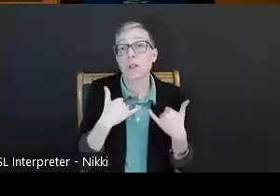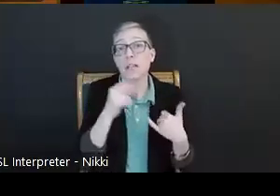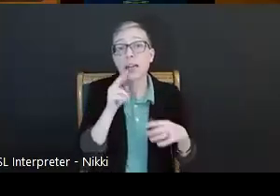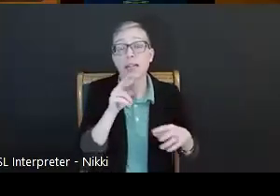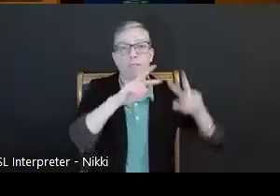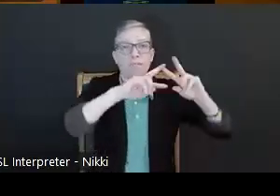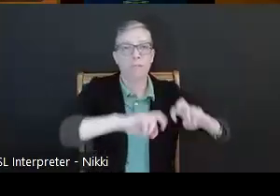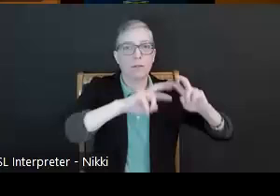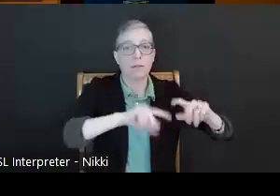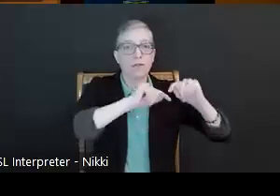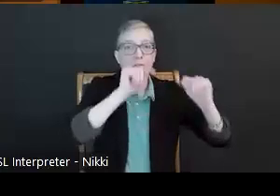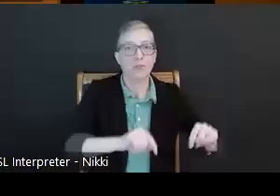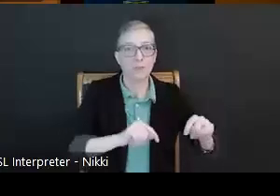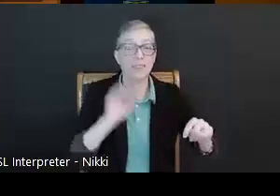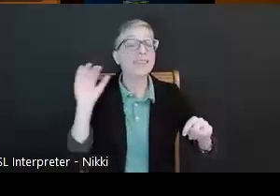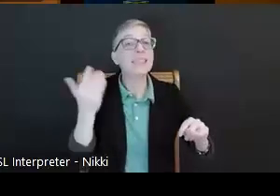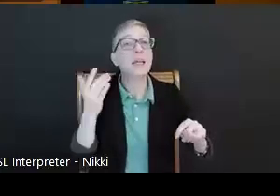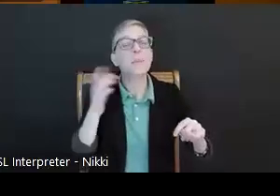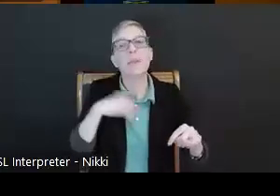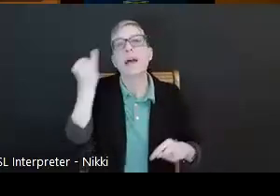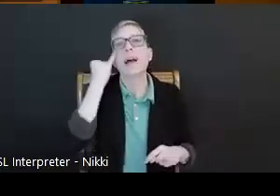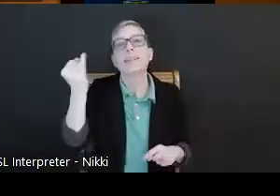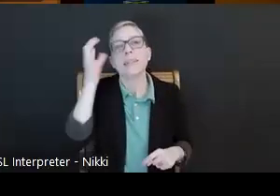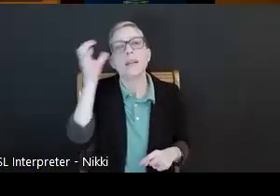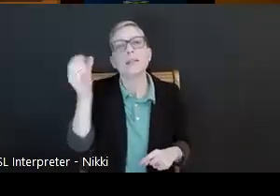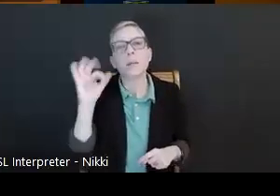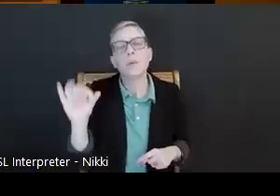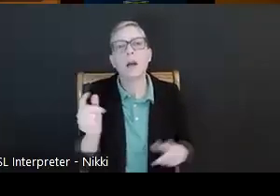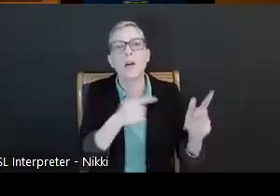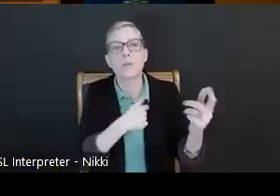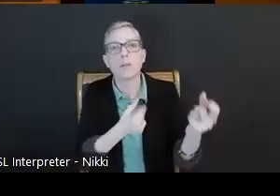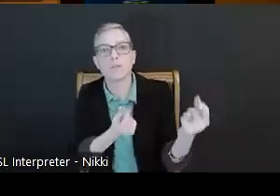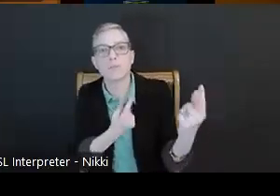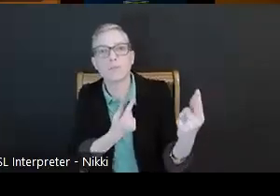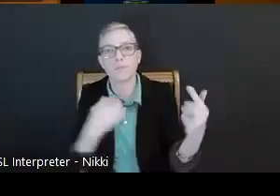mutual empathy really emerged because um they were pretty explicit about that towards the end too I